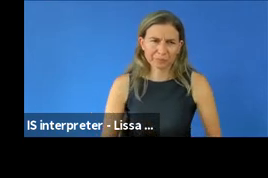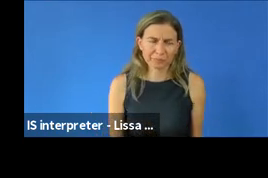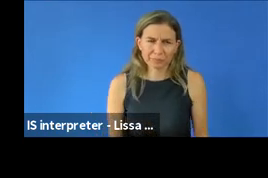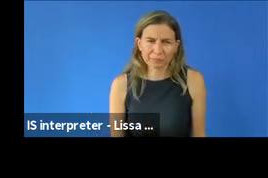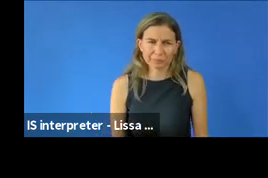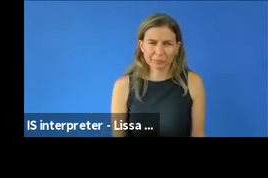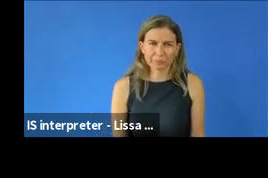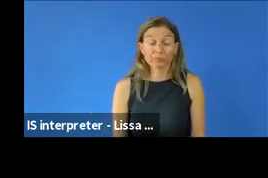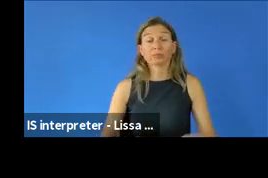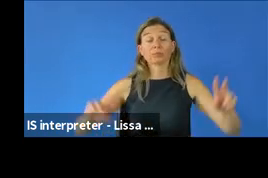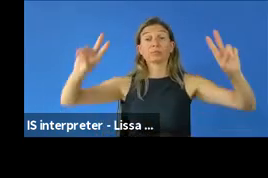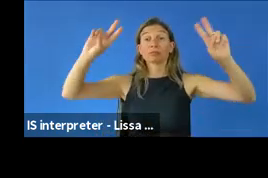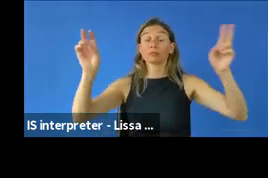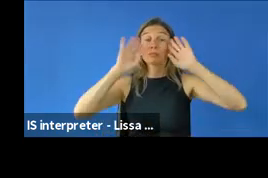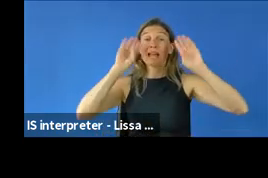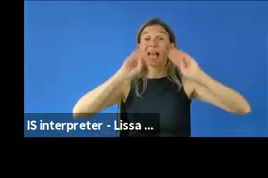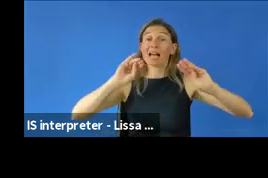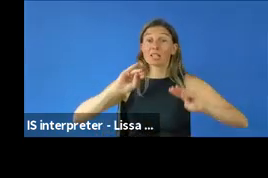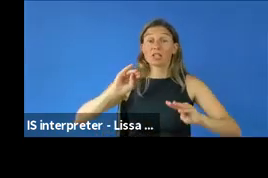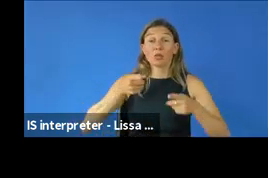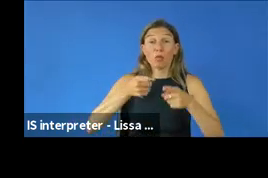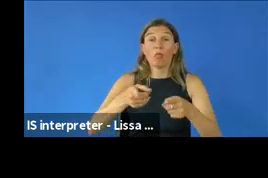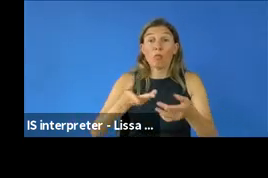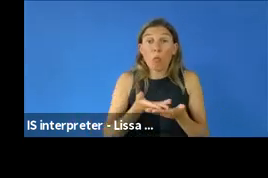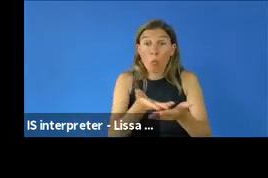of their disability. Next slide, please.